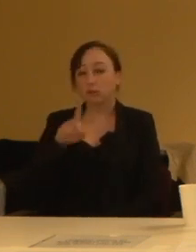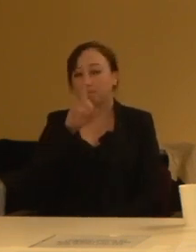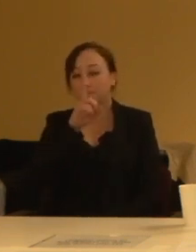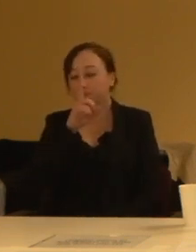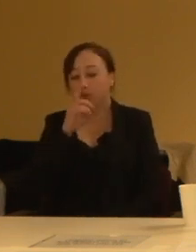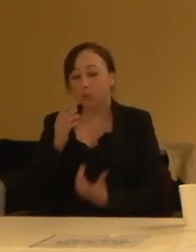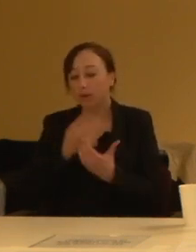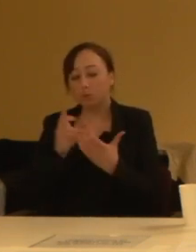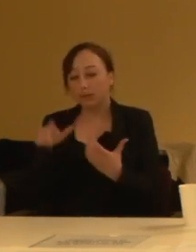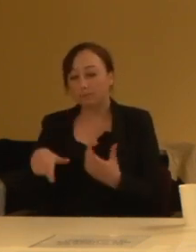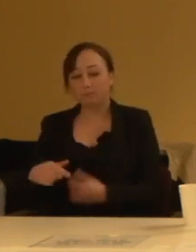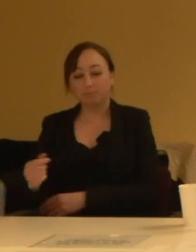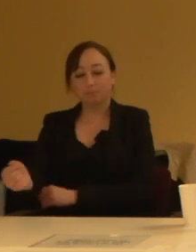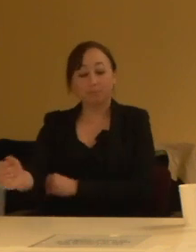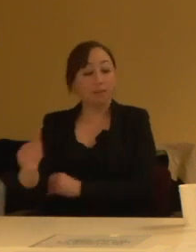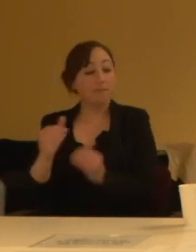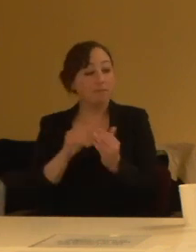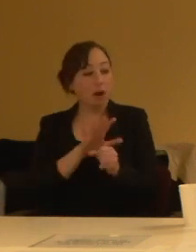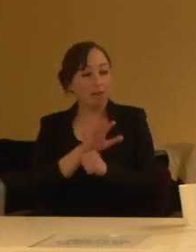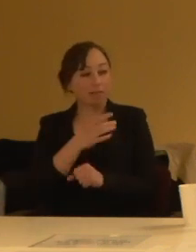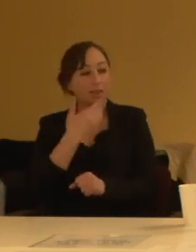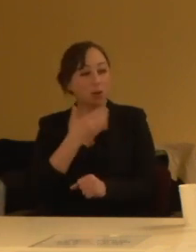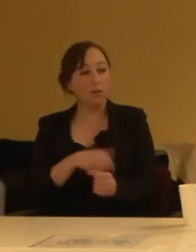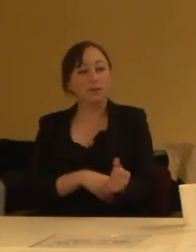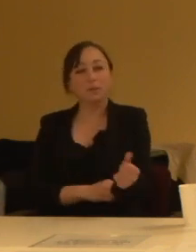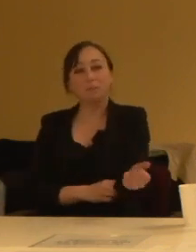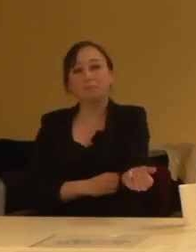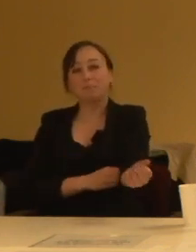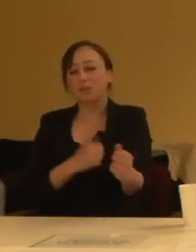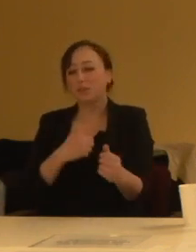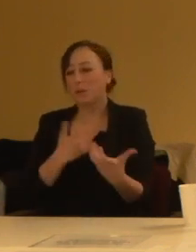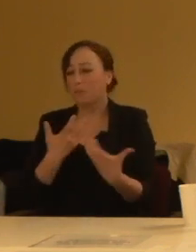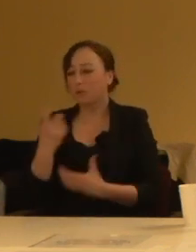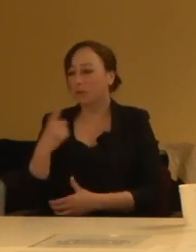do what you need to do. Well, okay, fair enough, thank you. Anyway, sorry, what was the question?